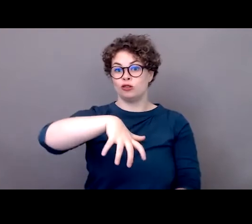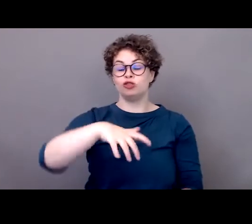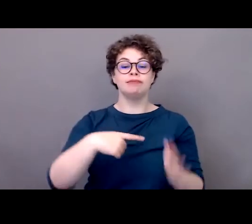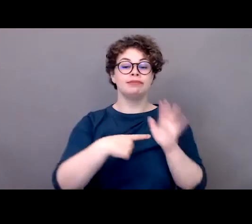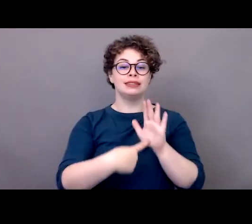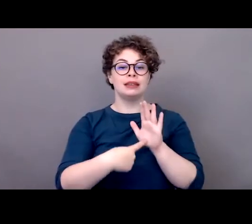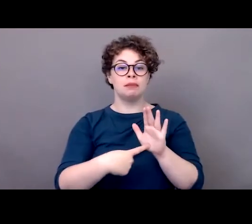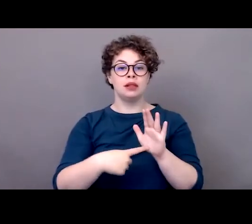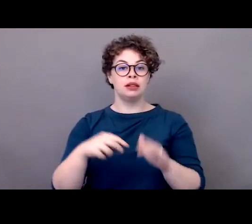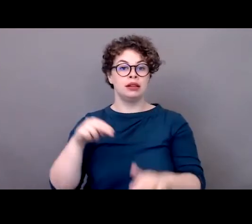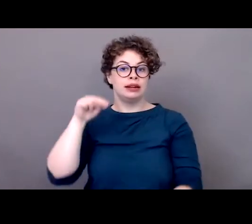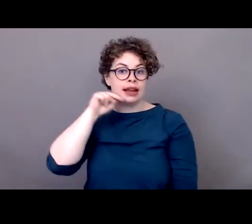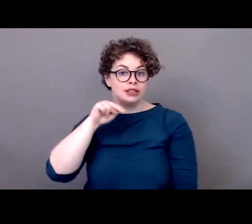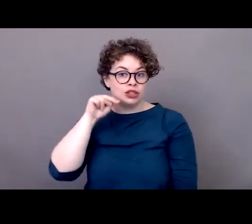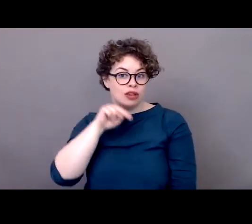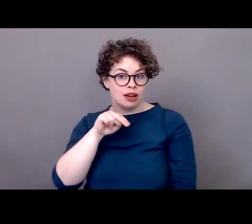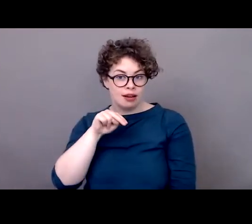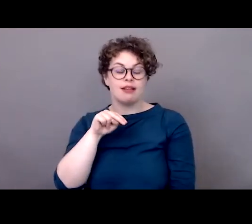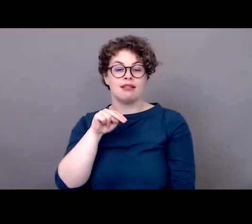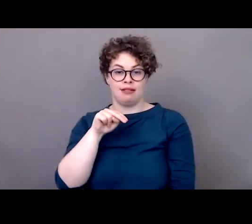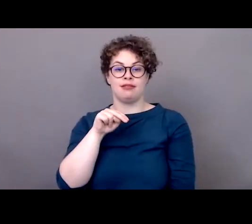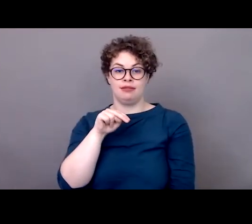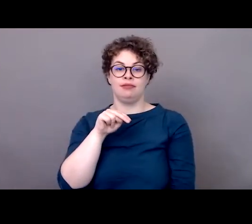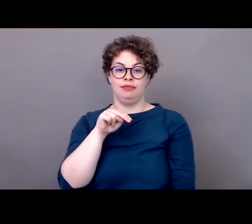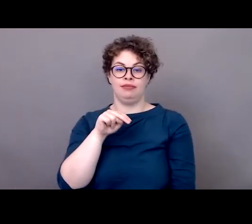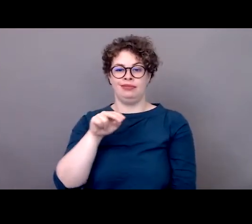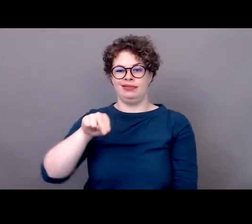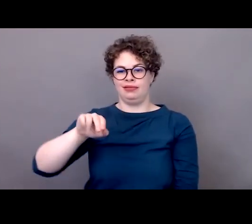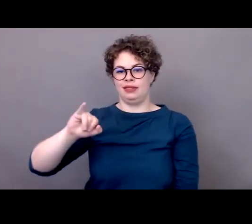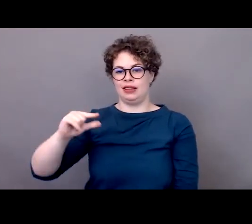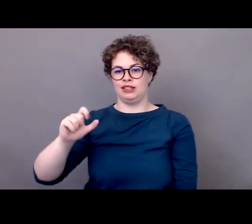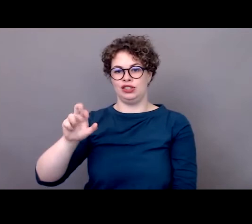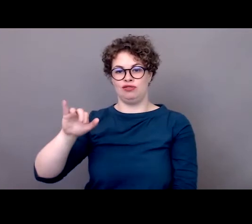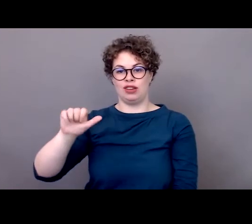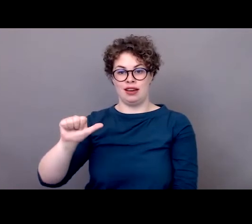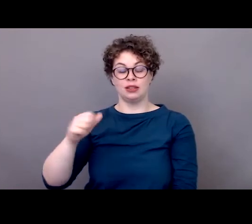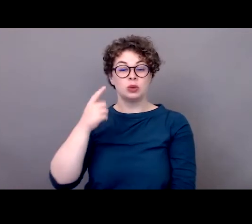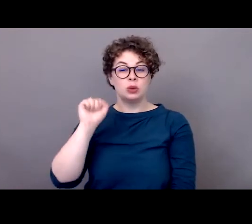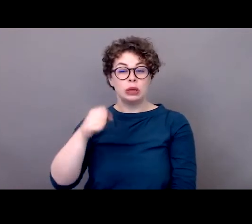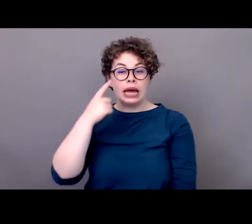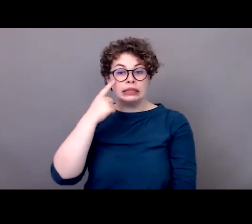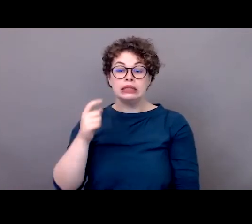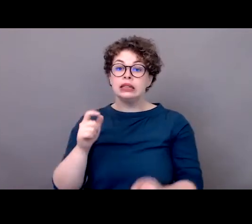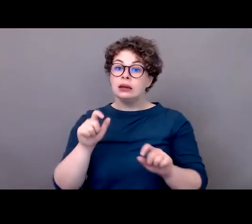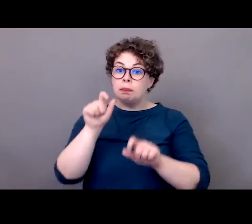And so, you can uncover things like, whether the met need for contraception or knowing about